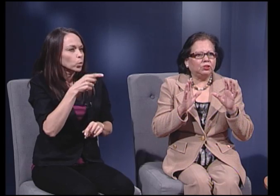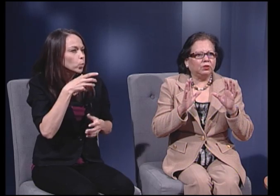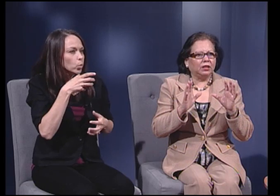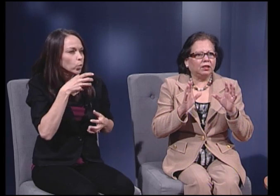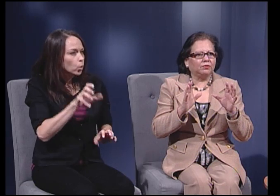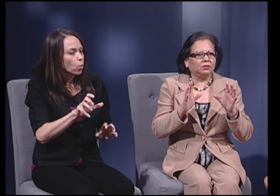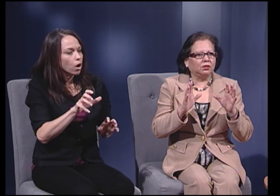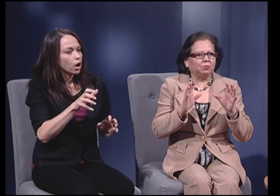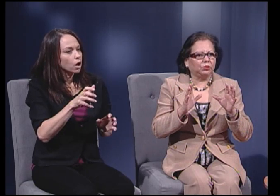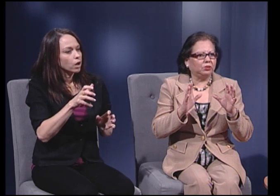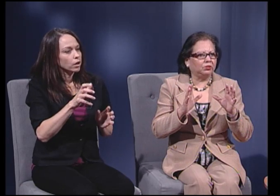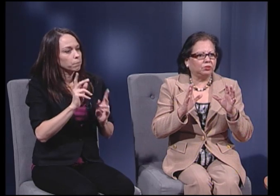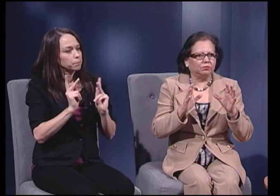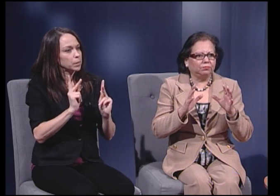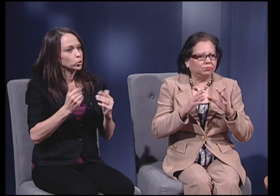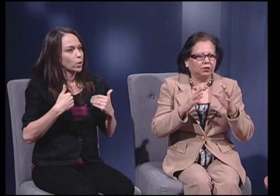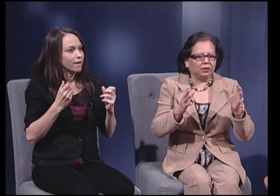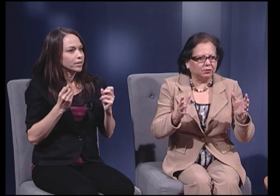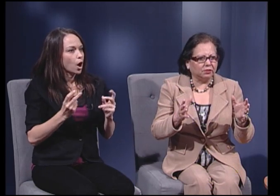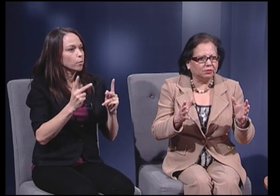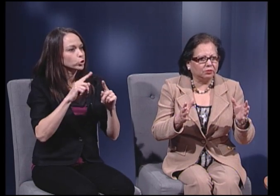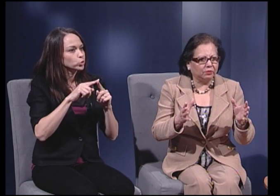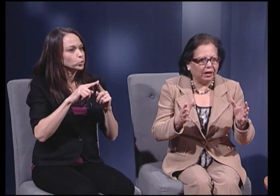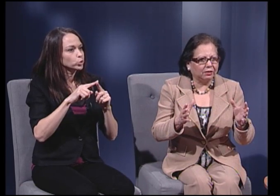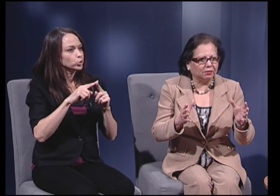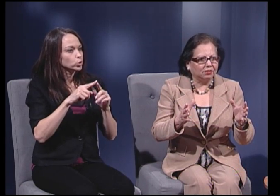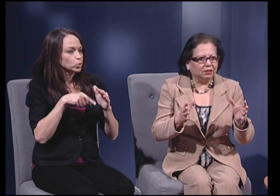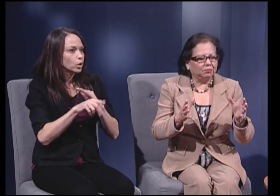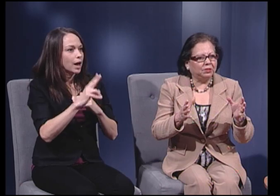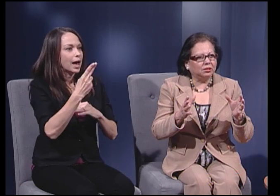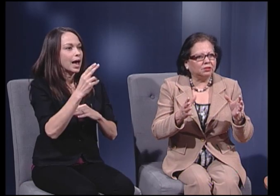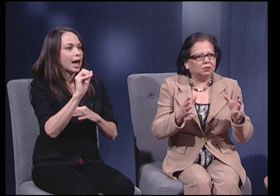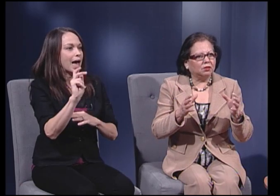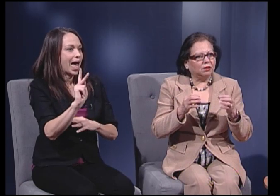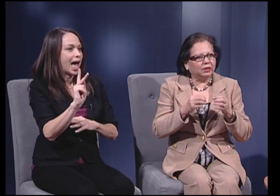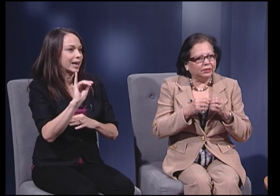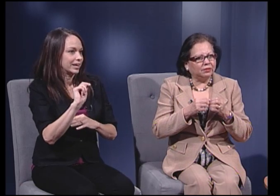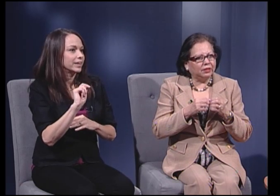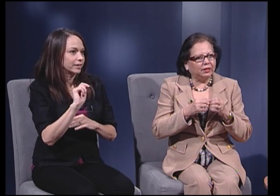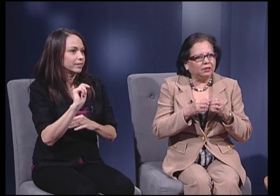to have the opportunity to get in there-- to hack it because at the end of the day,